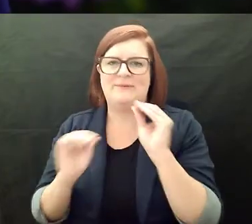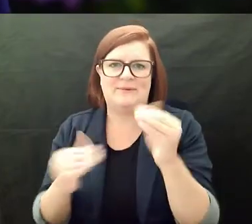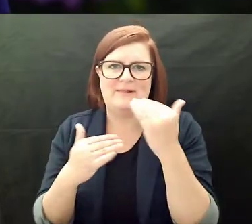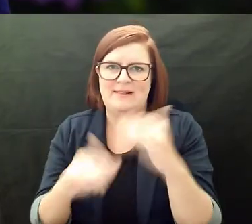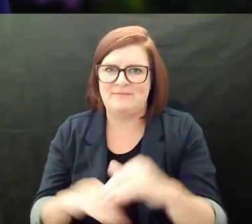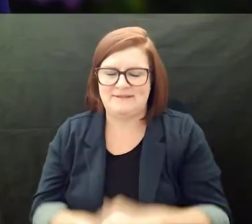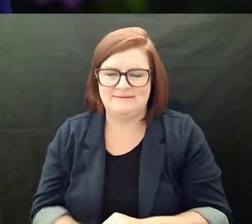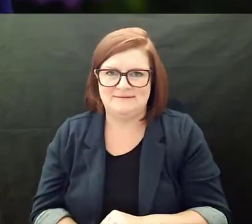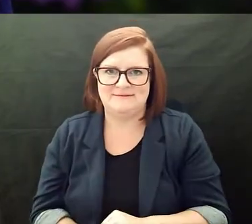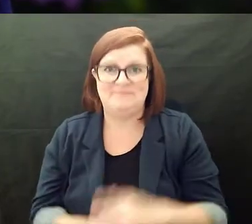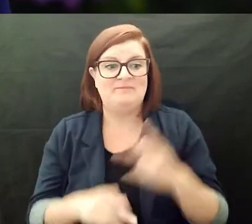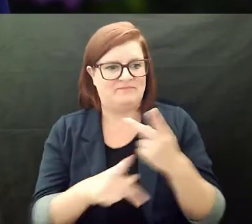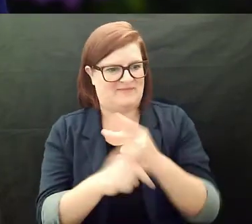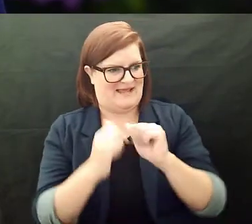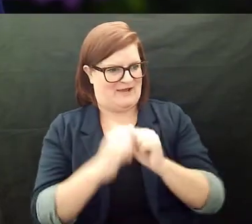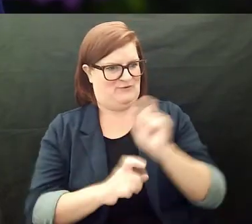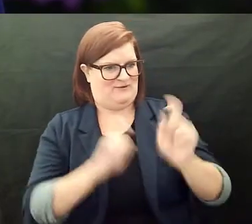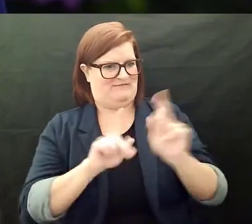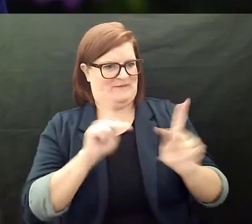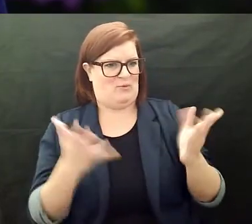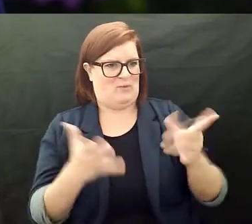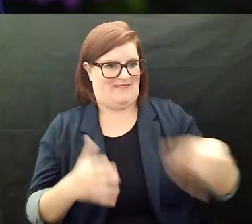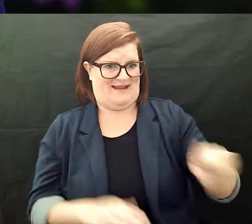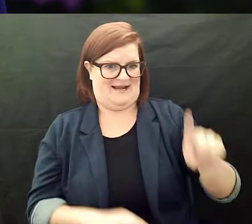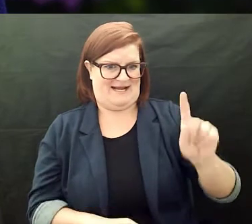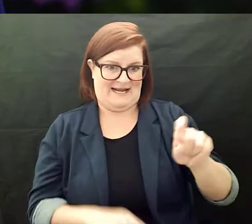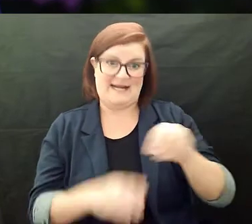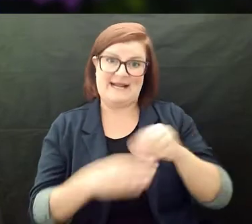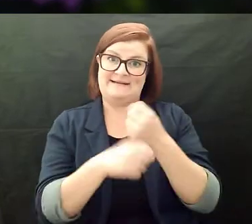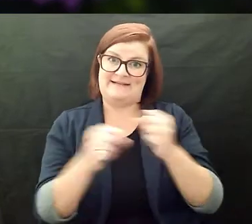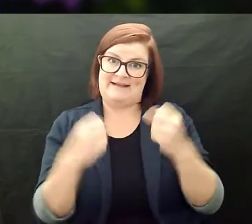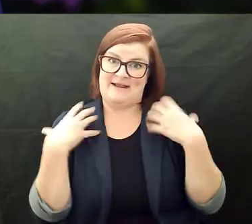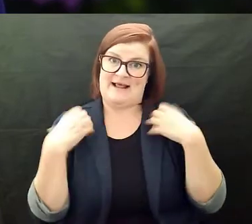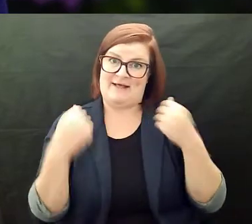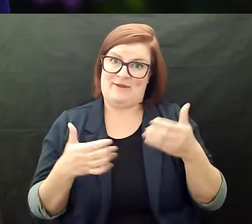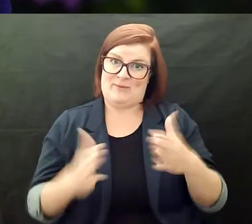how to get people what they need in a safe and healthy way.